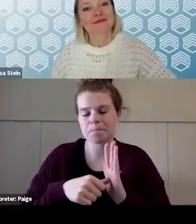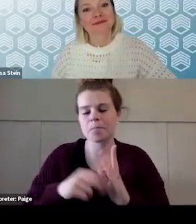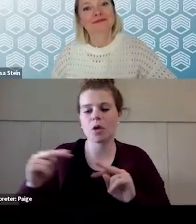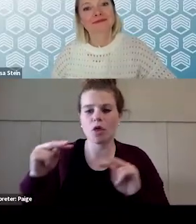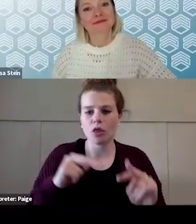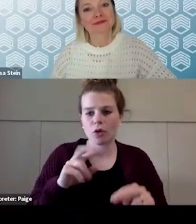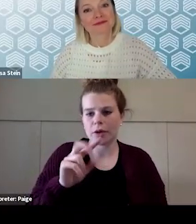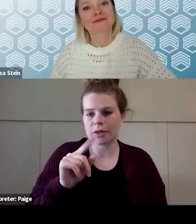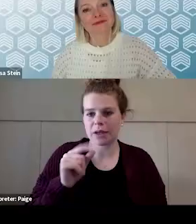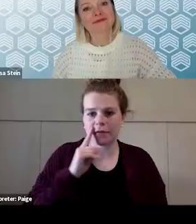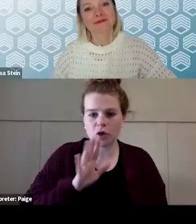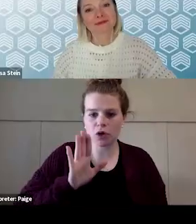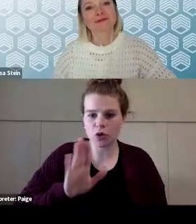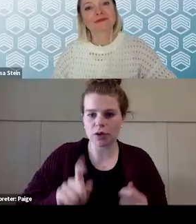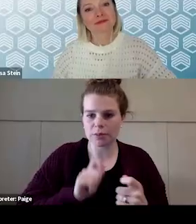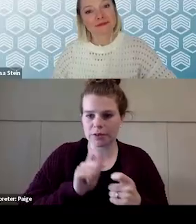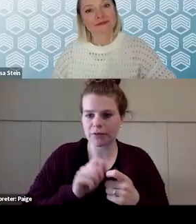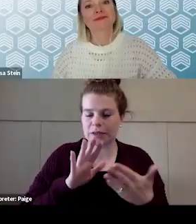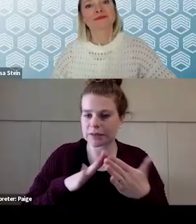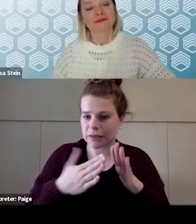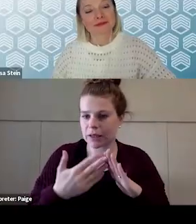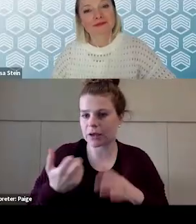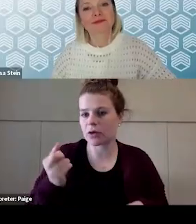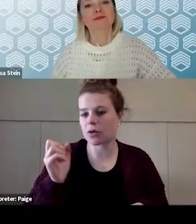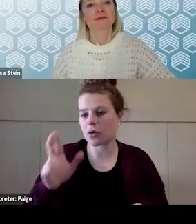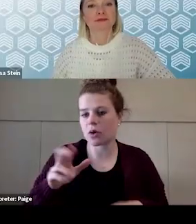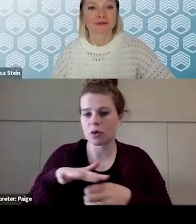for your particular city or kind of region